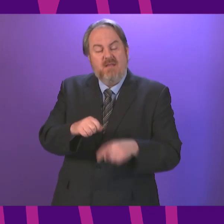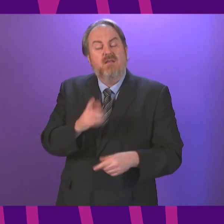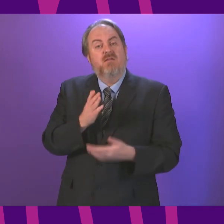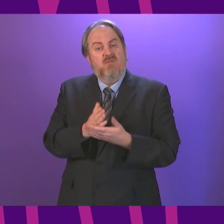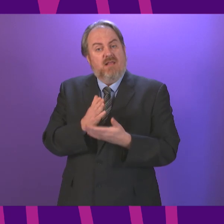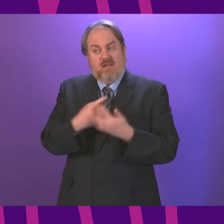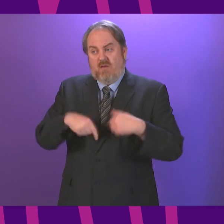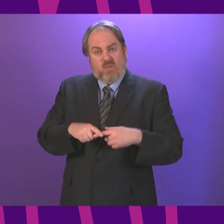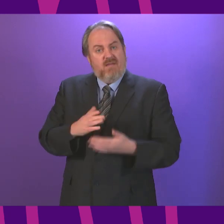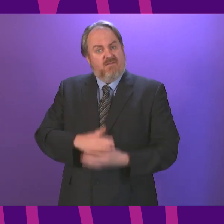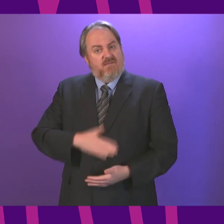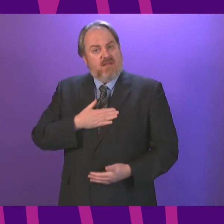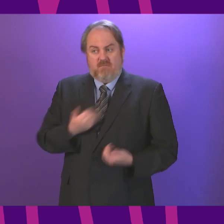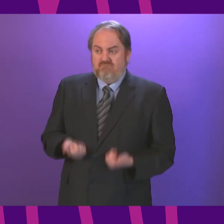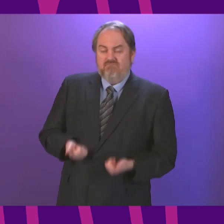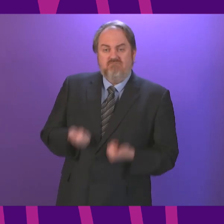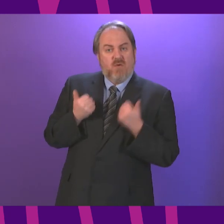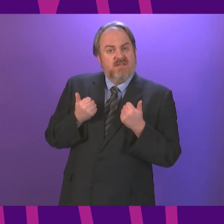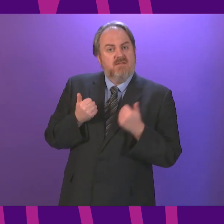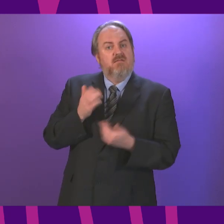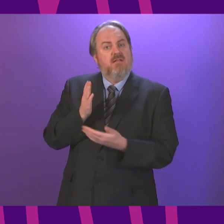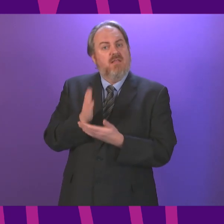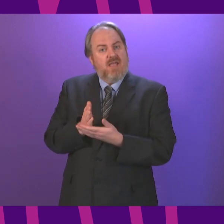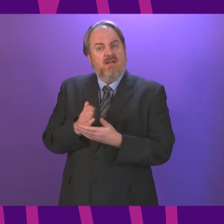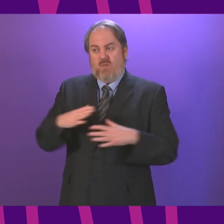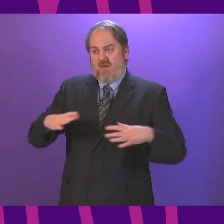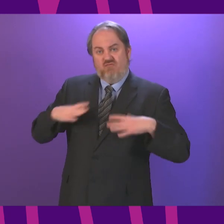give us confidence that the key building blocks are in place—through, for example, the attainment